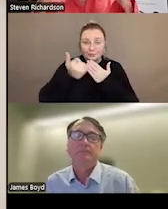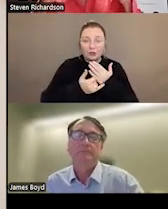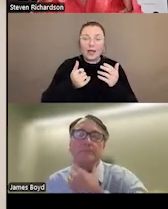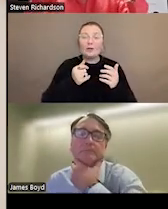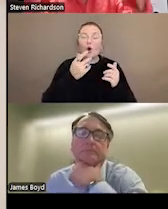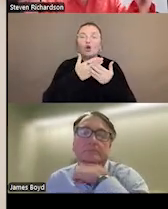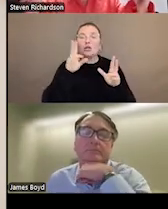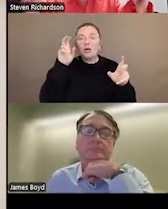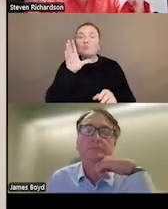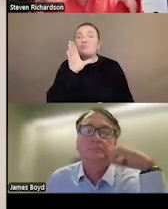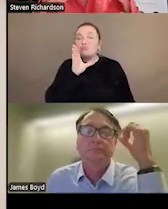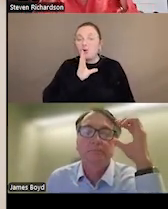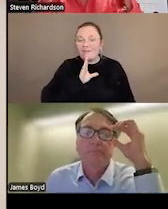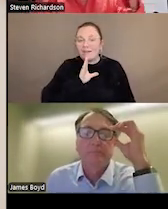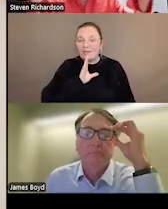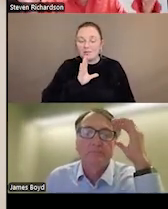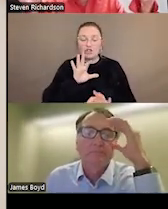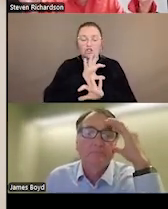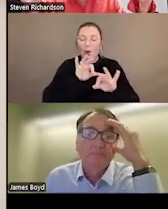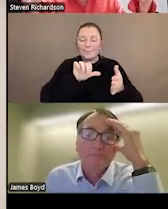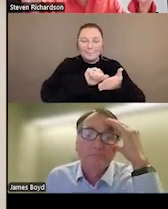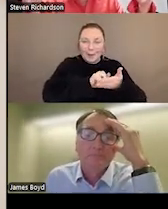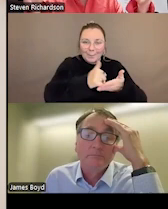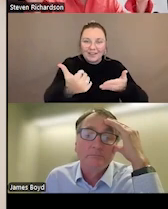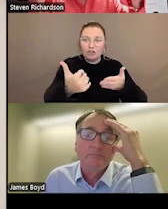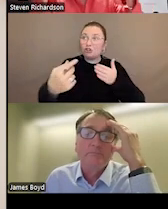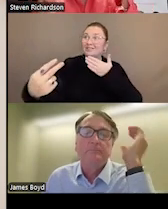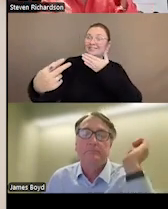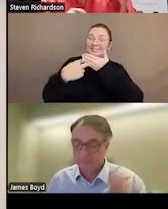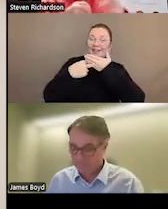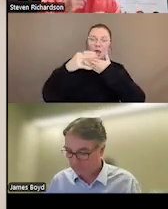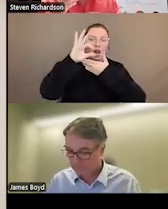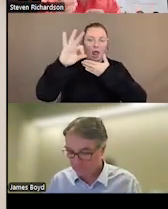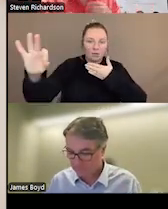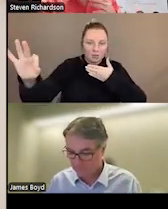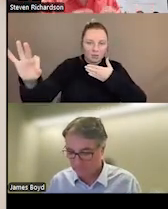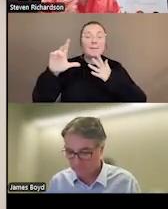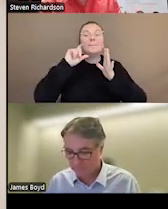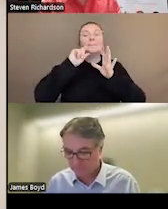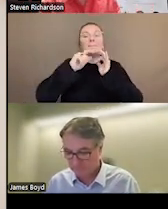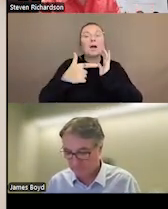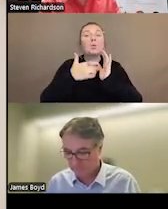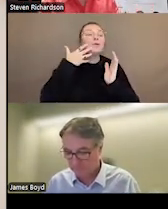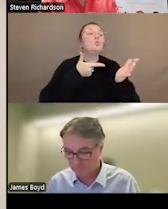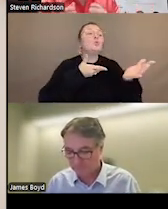is not published, no one sees it publicly. But as you go around and talk to potential donors,